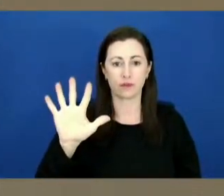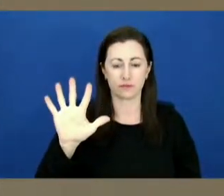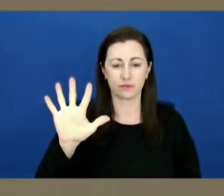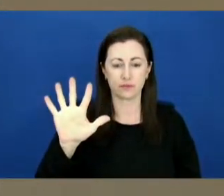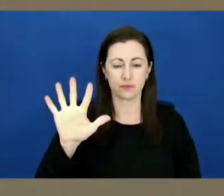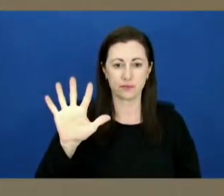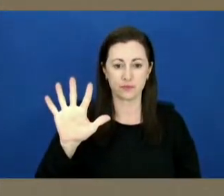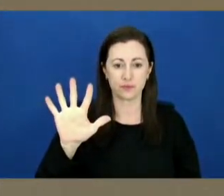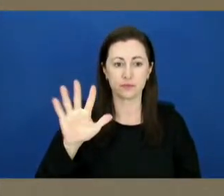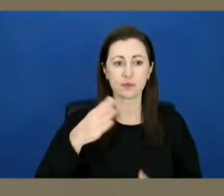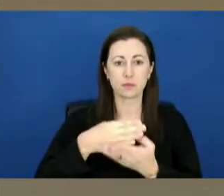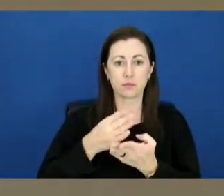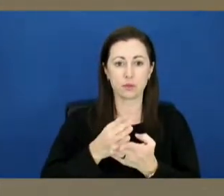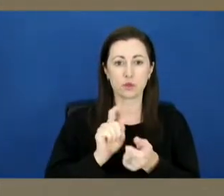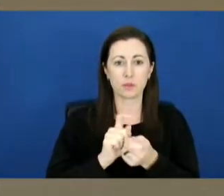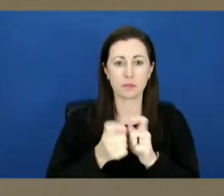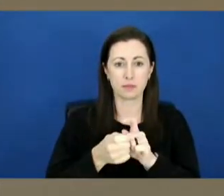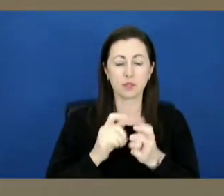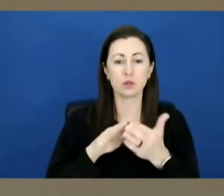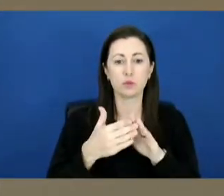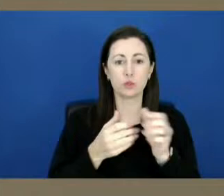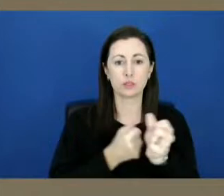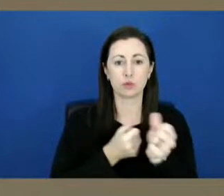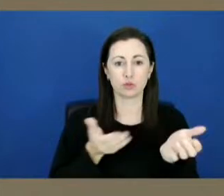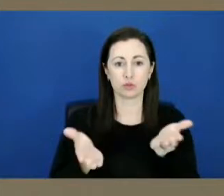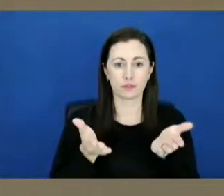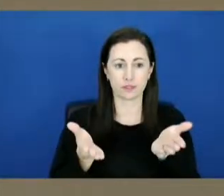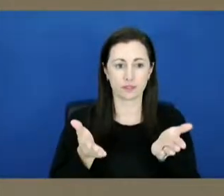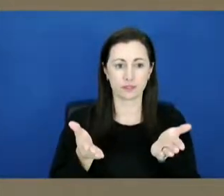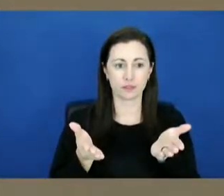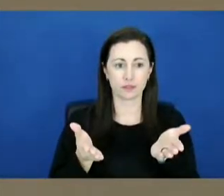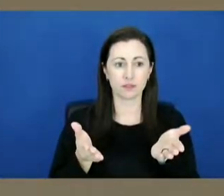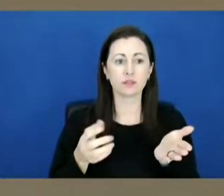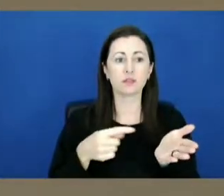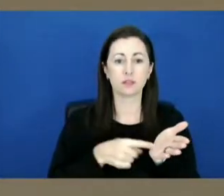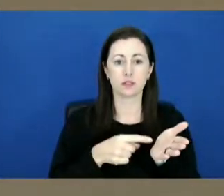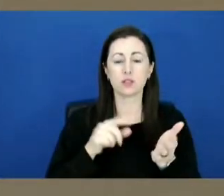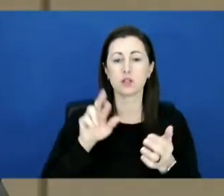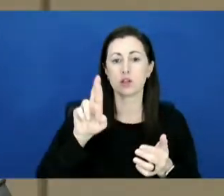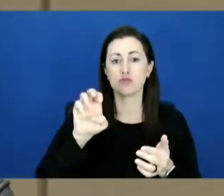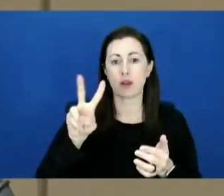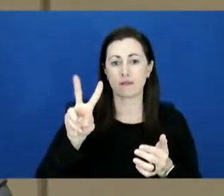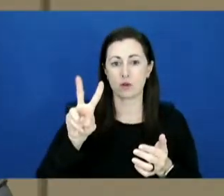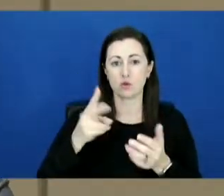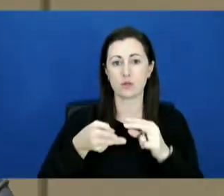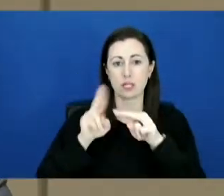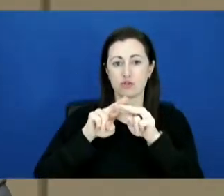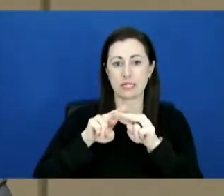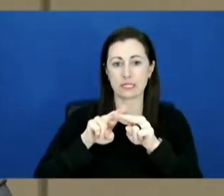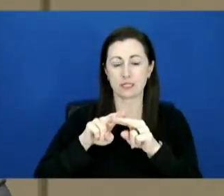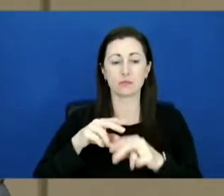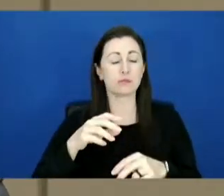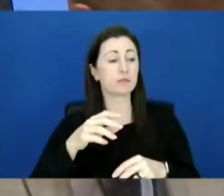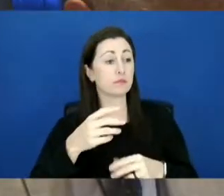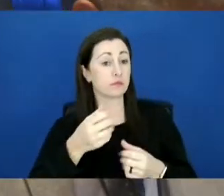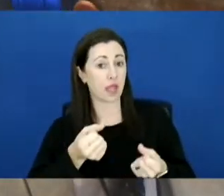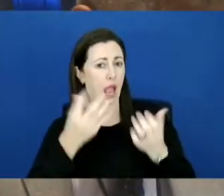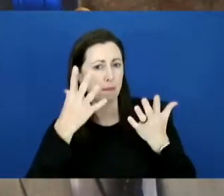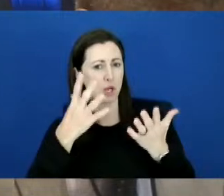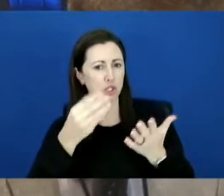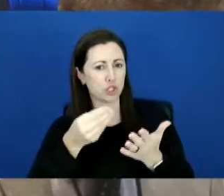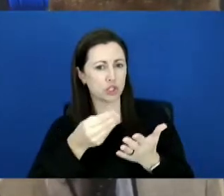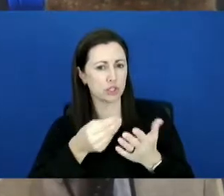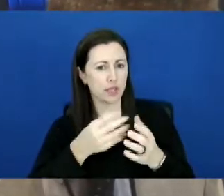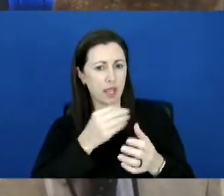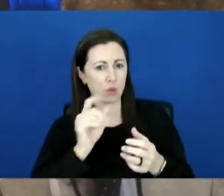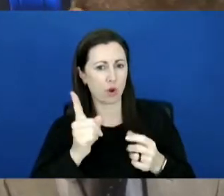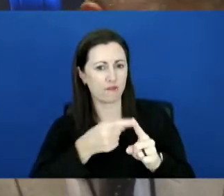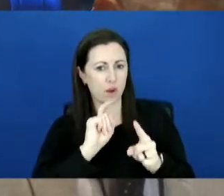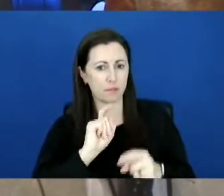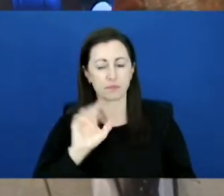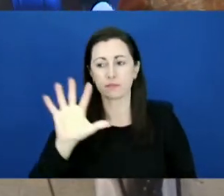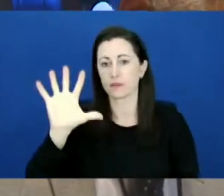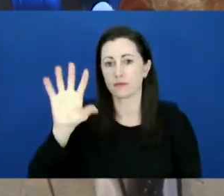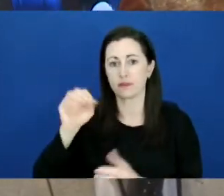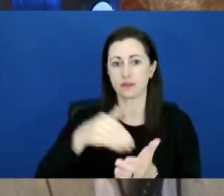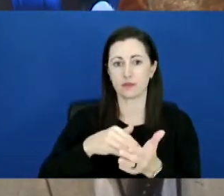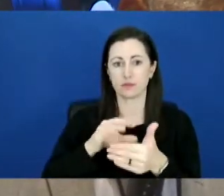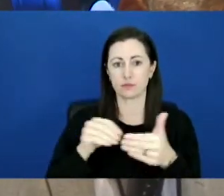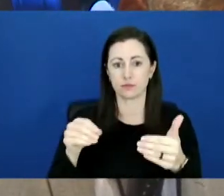IT IS 25-0235, BUDGET AMENDMENT